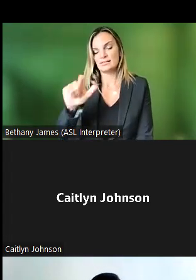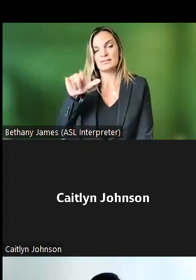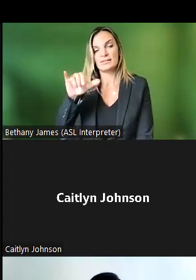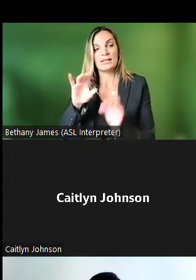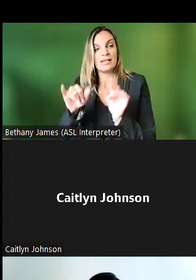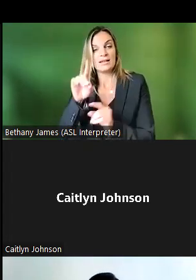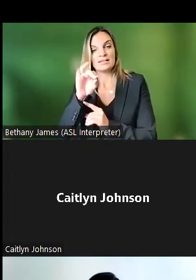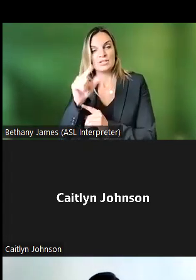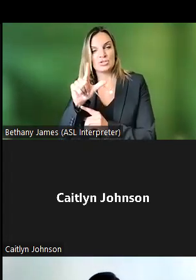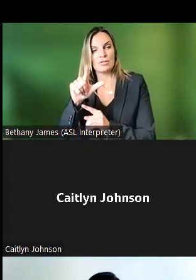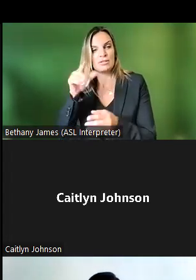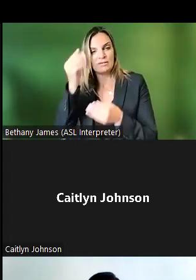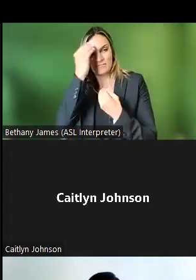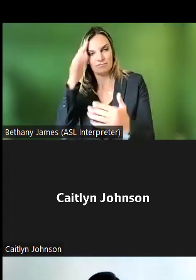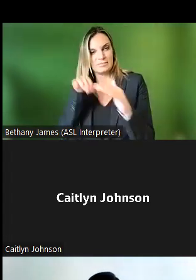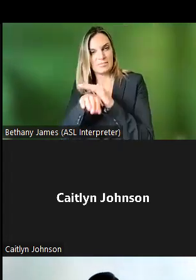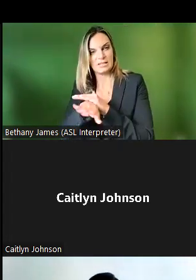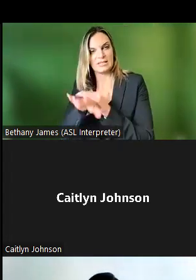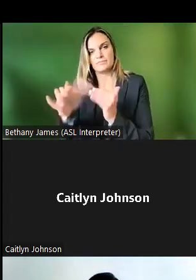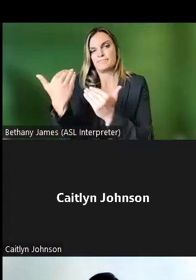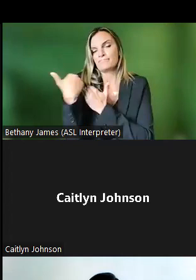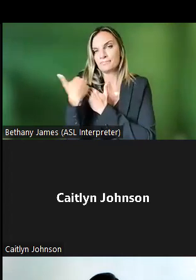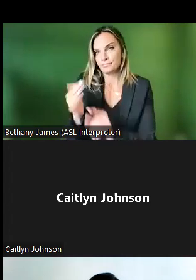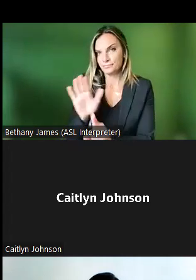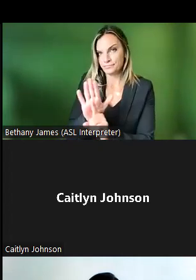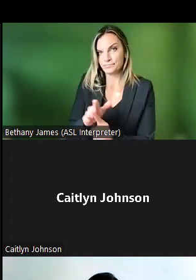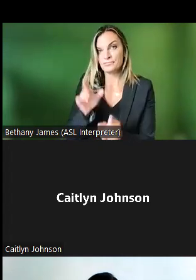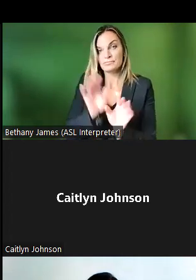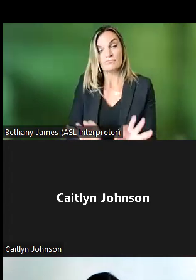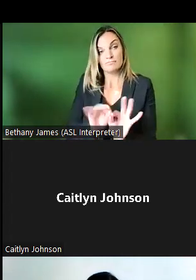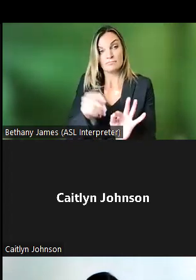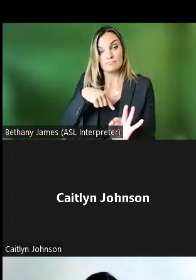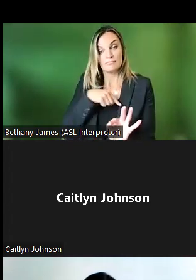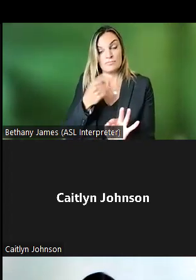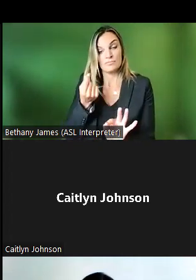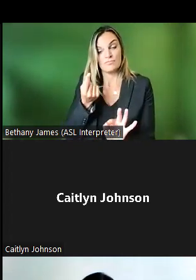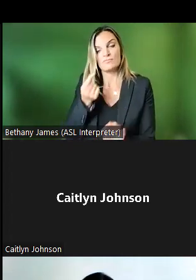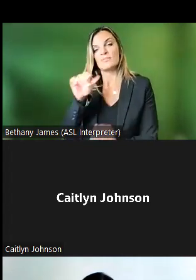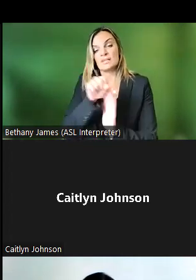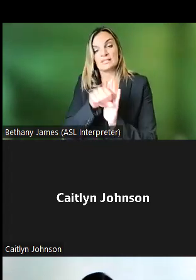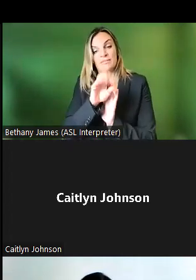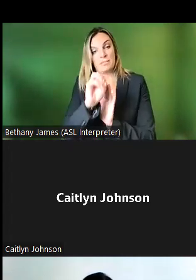person. And so what we do is that we make sure that the State of Michigan complies with all the laws that we just talked about.